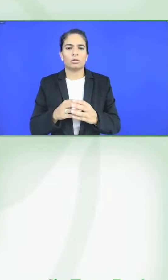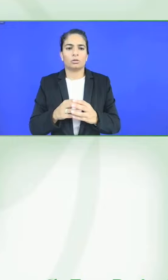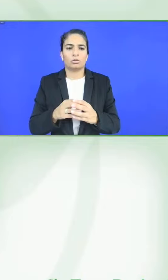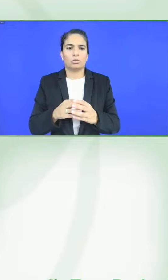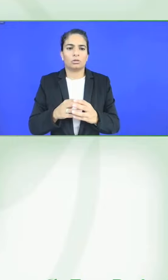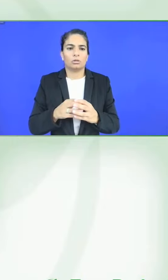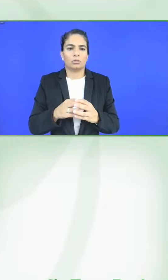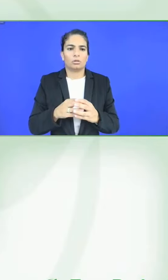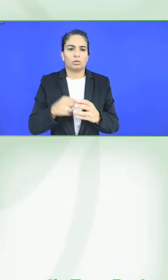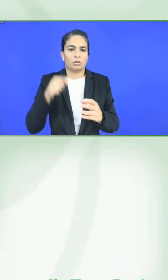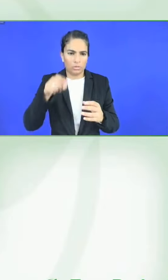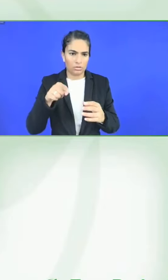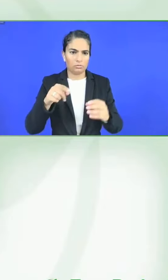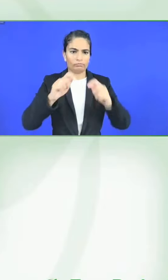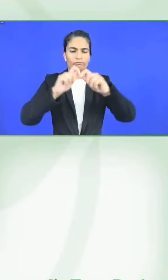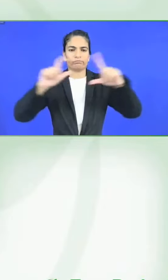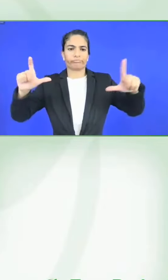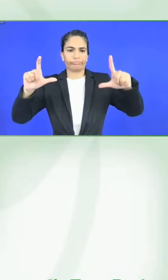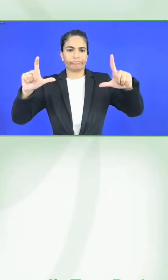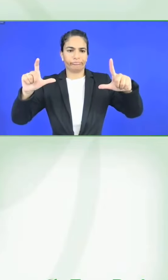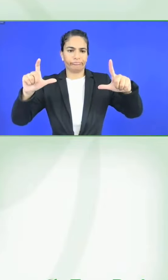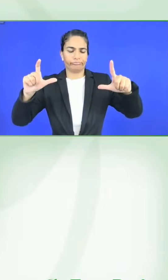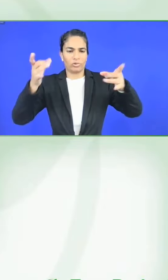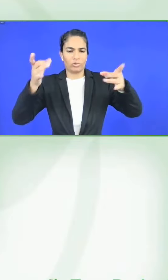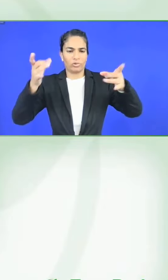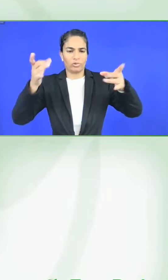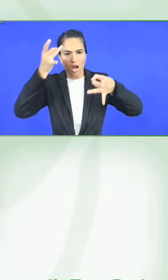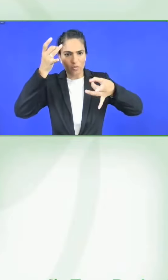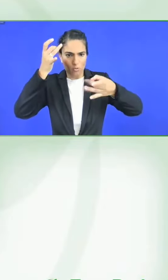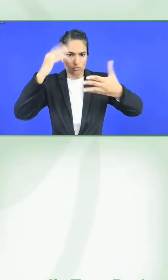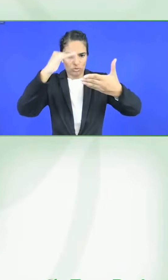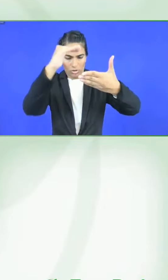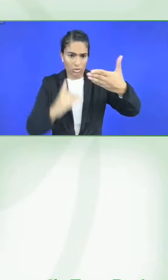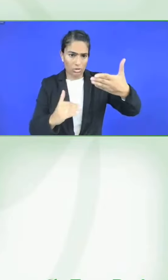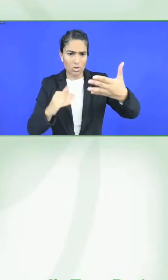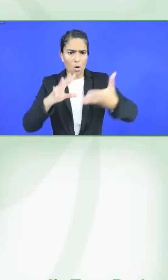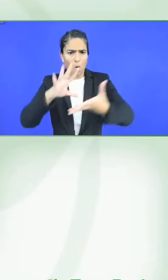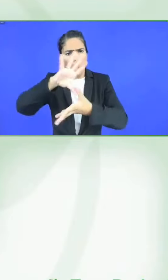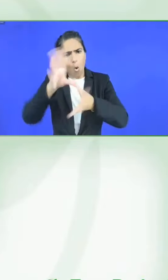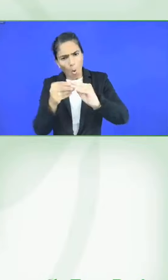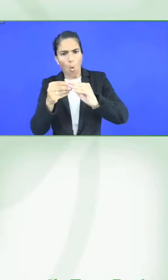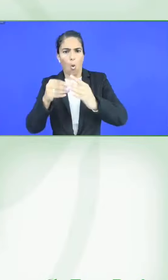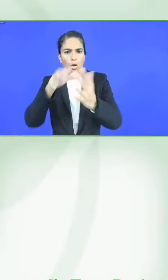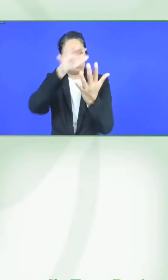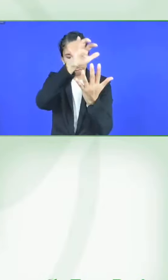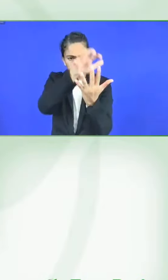Because you cannot install your AT.